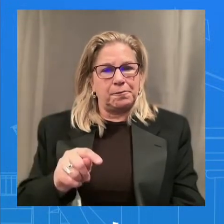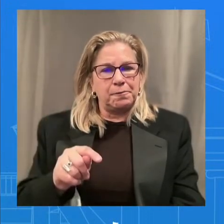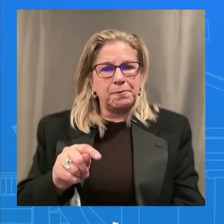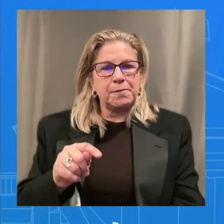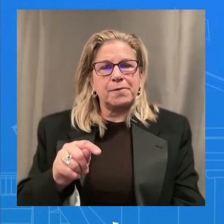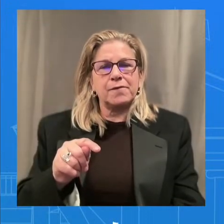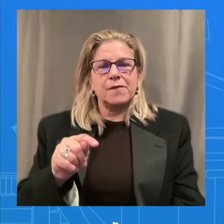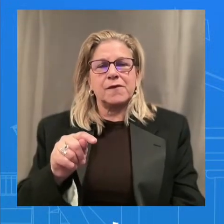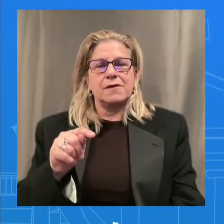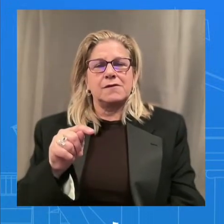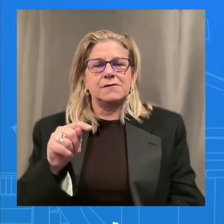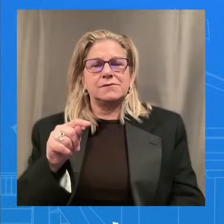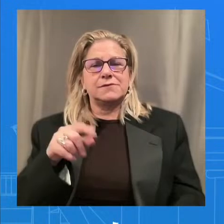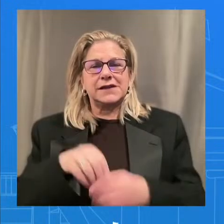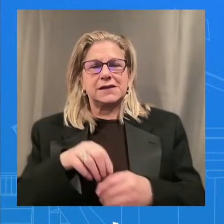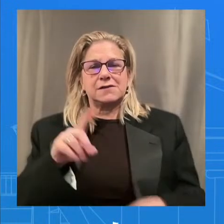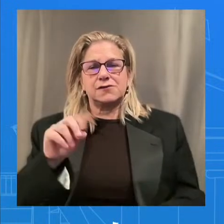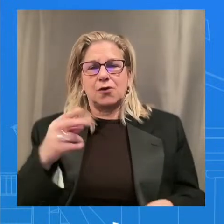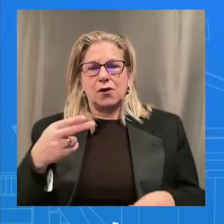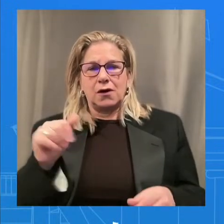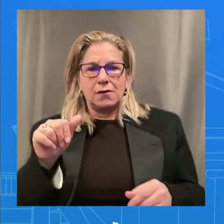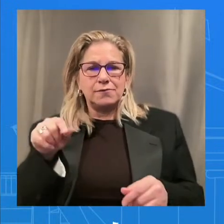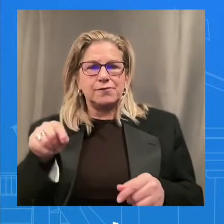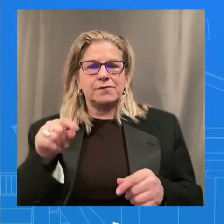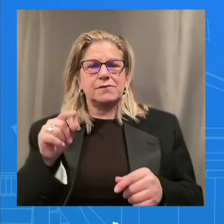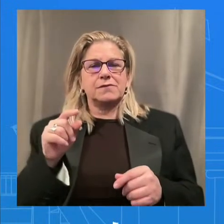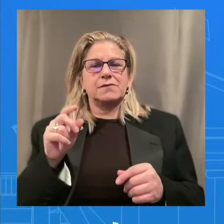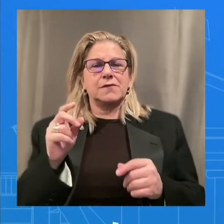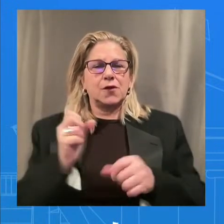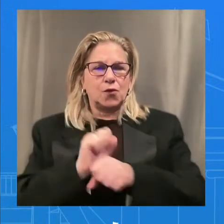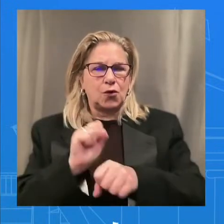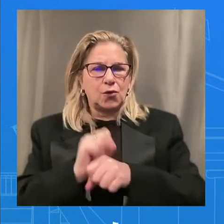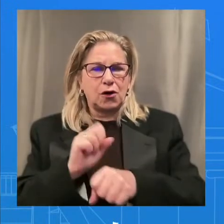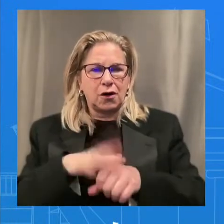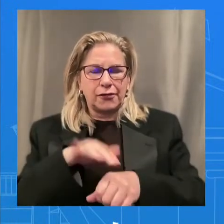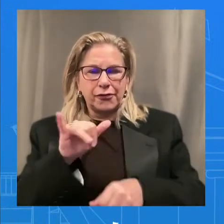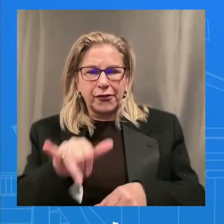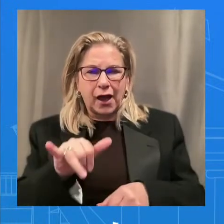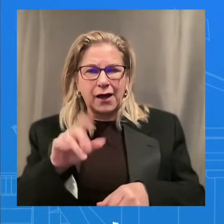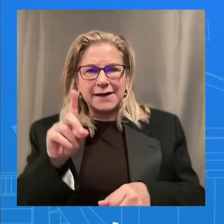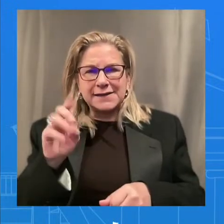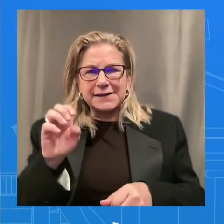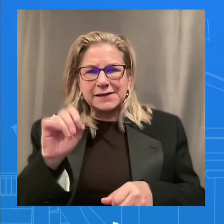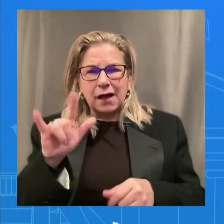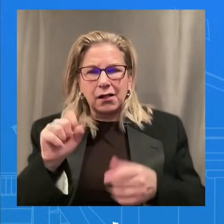We have also coordinated very closely with the incoming administration to present a united message to all the parties,